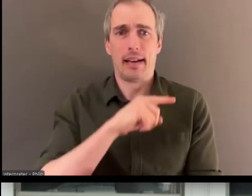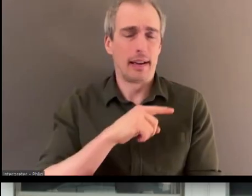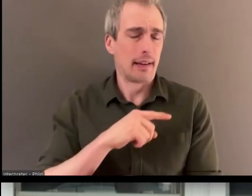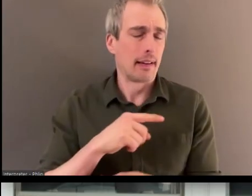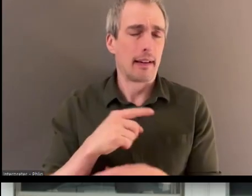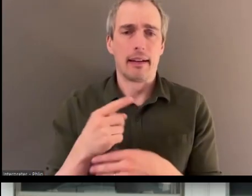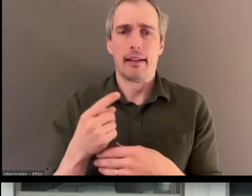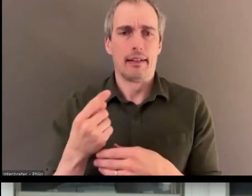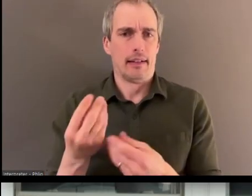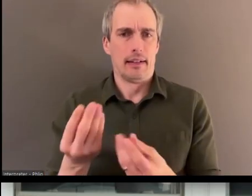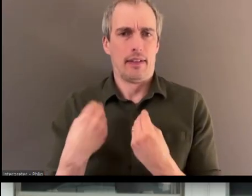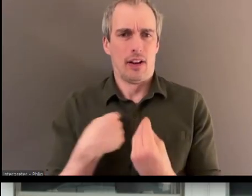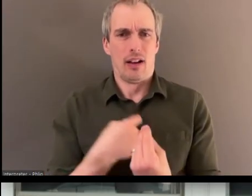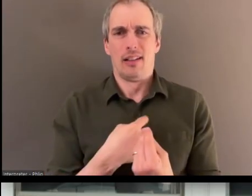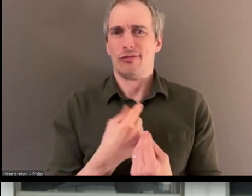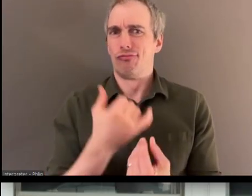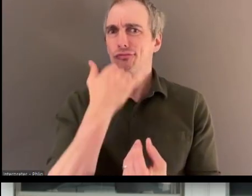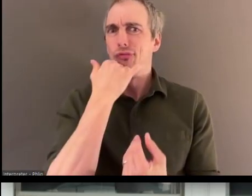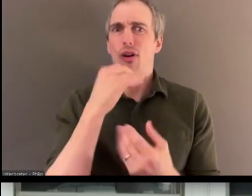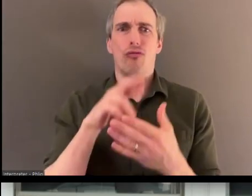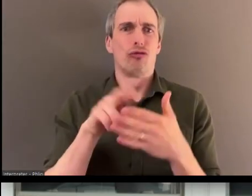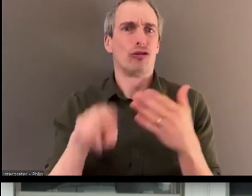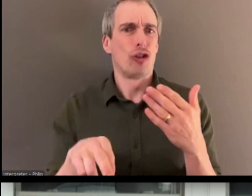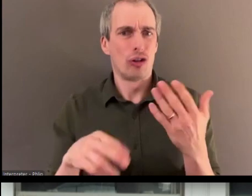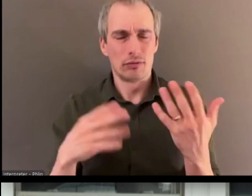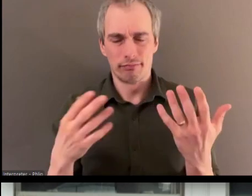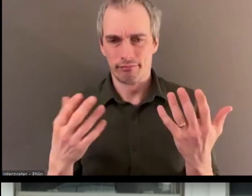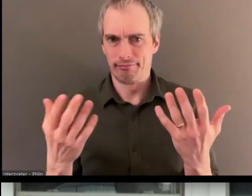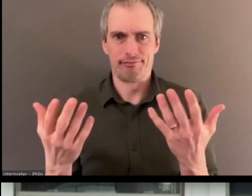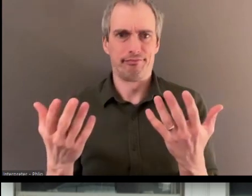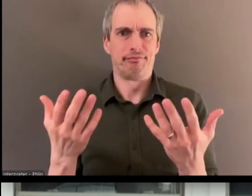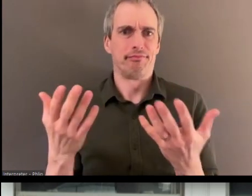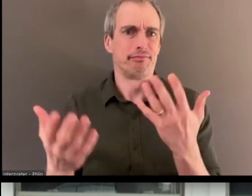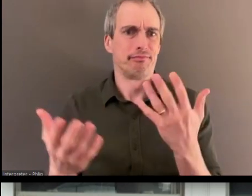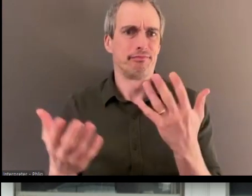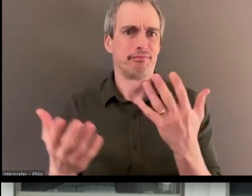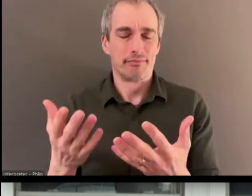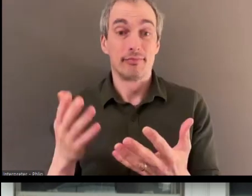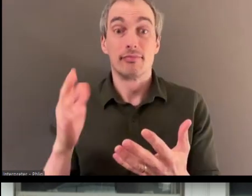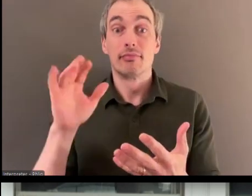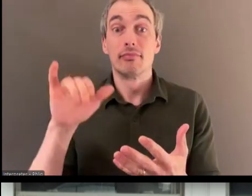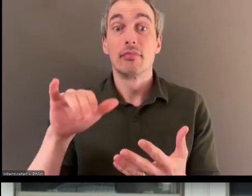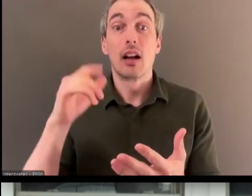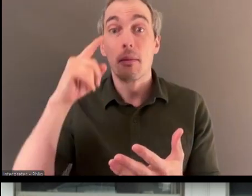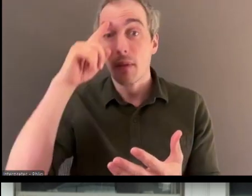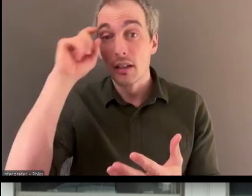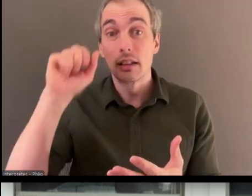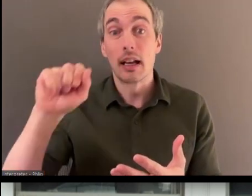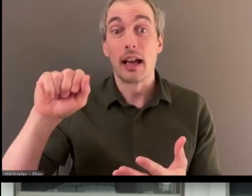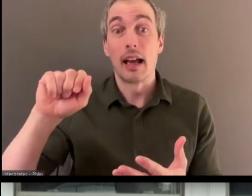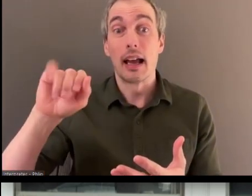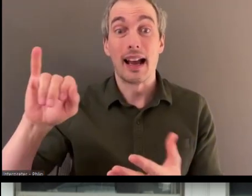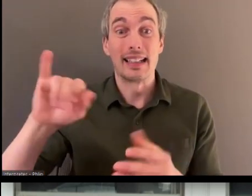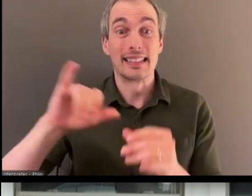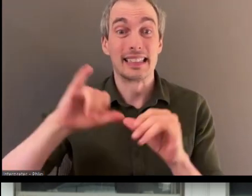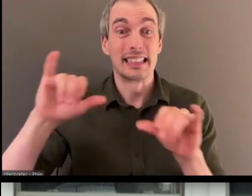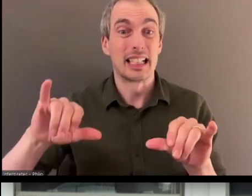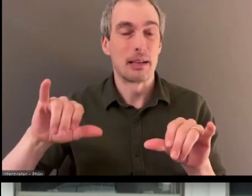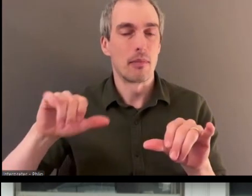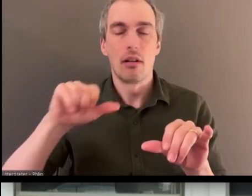And that's because the AI systems haven't been trained, haven't been reinforcement learned with accessibility in mind.